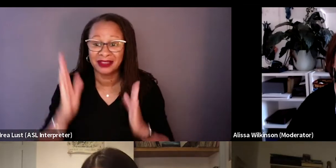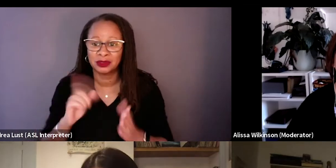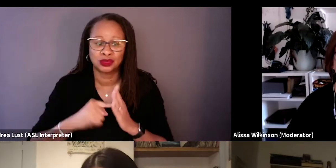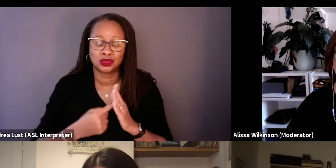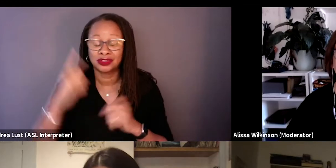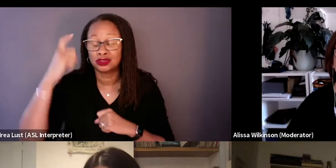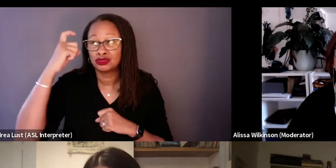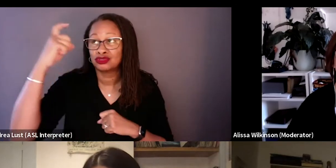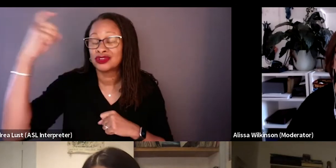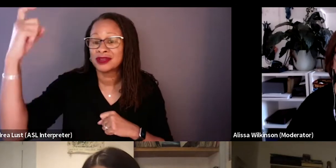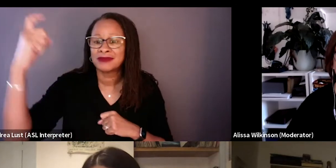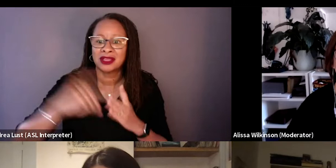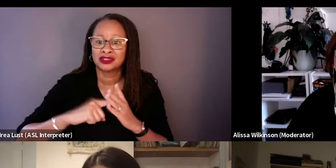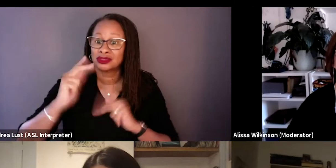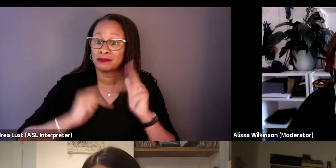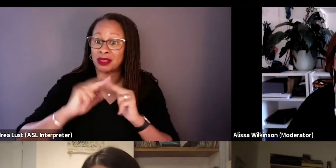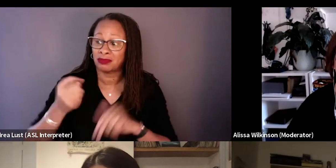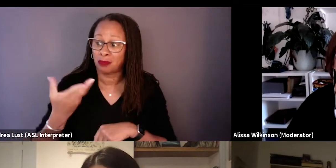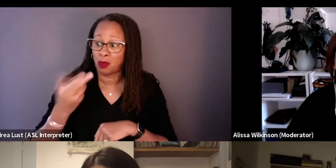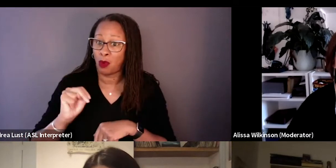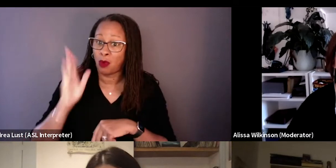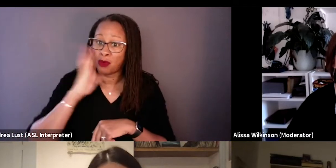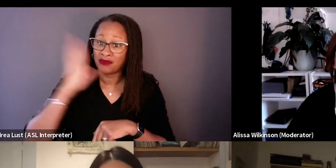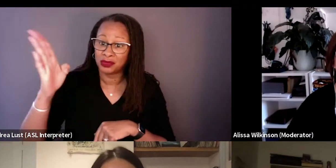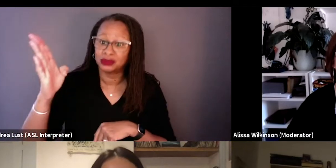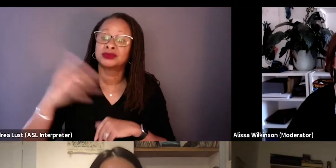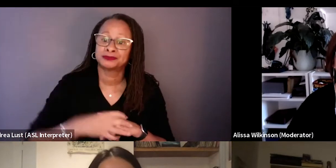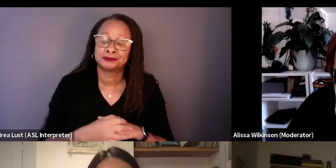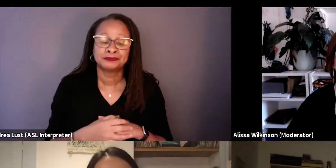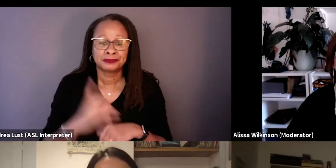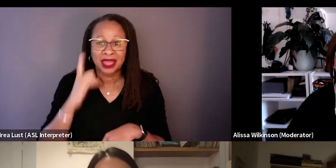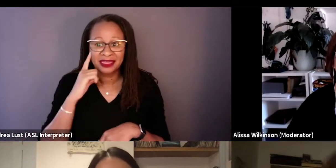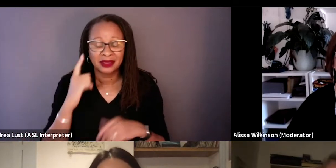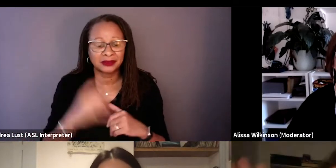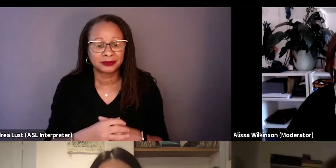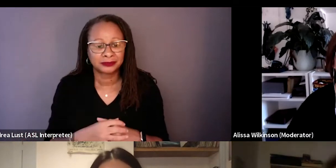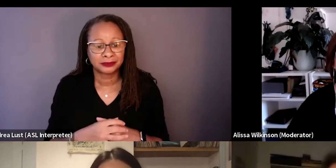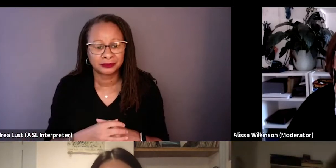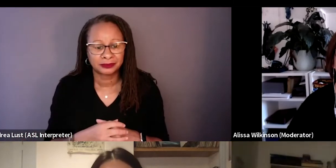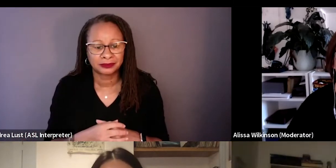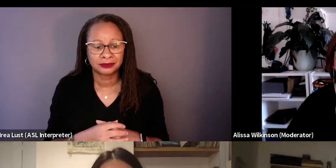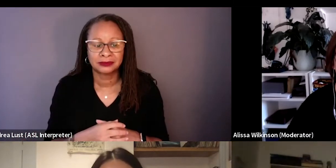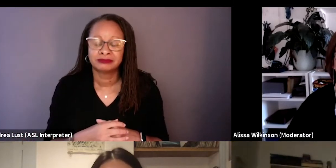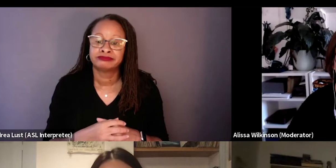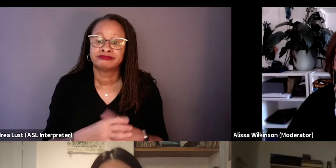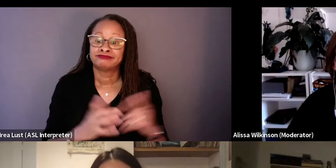who started to build their own future. I think this was the one beside all of the mistakes which been happening,